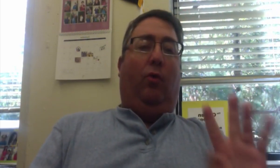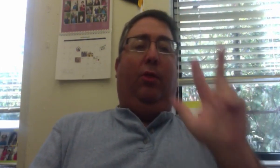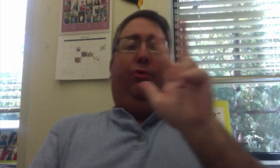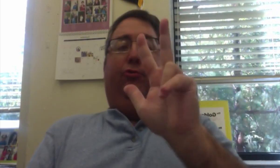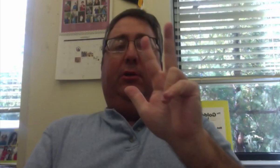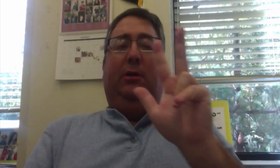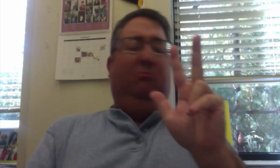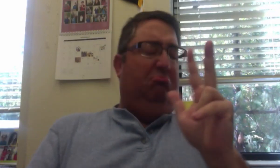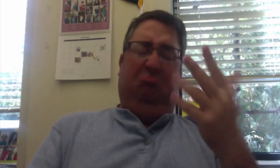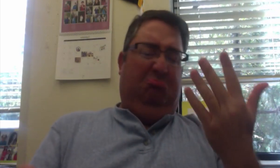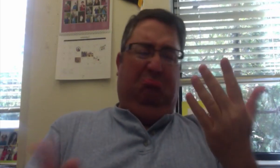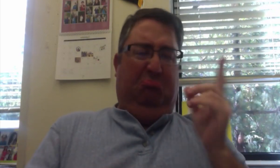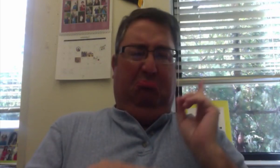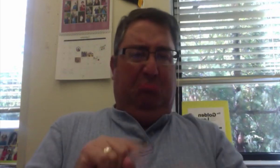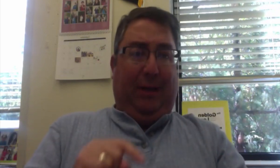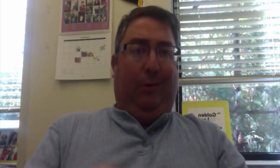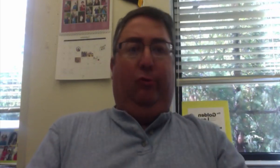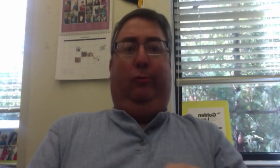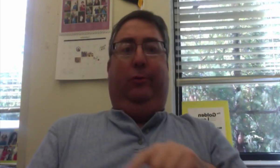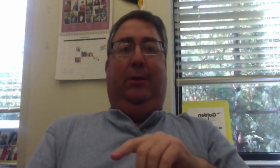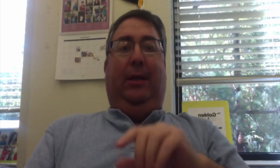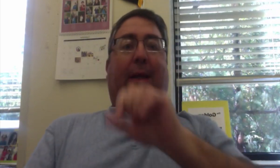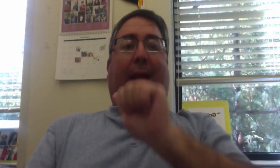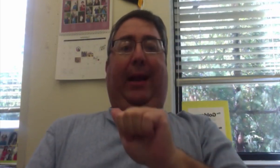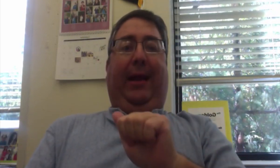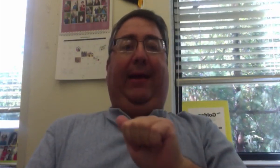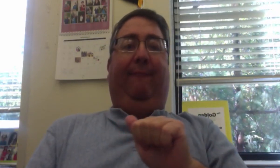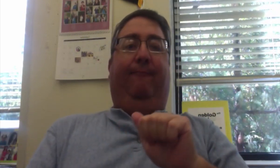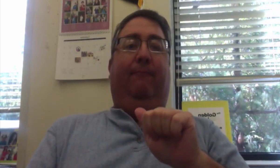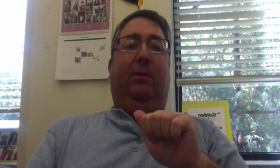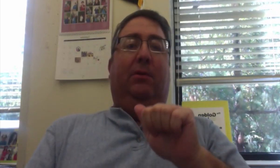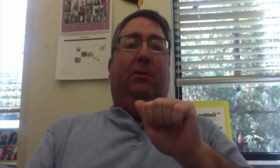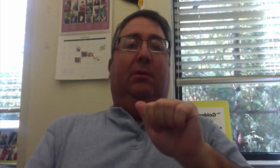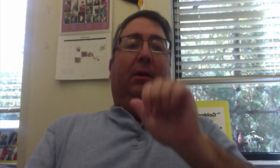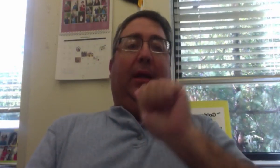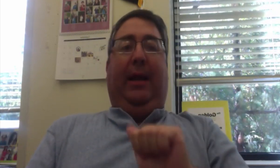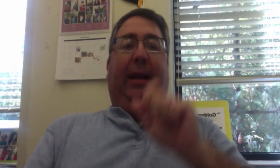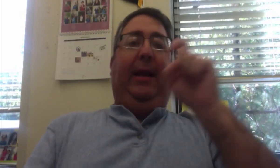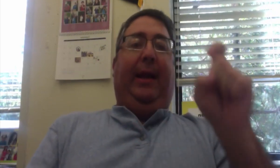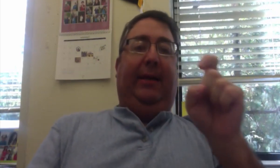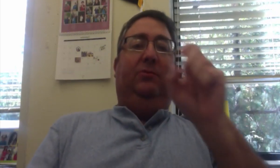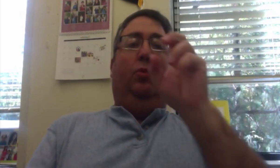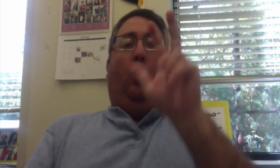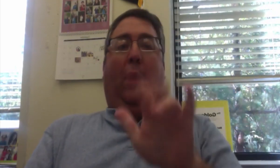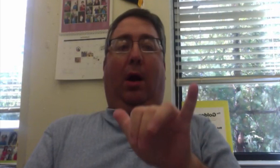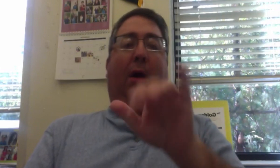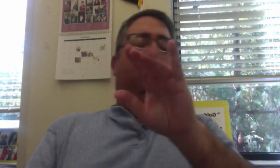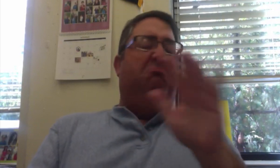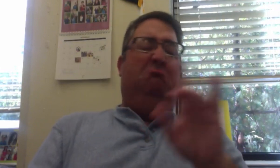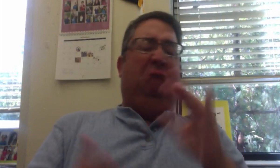or A, X, Y, and so on. You can't do that.